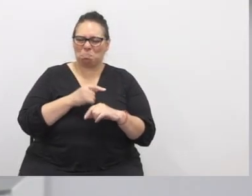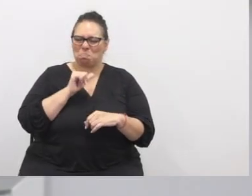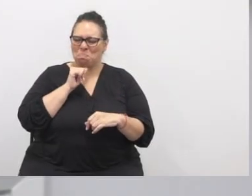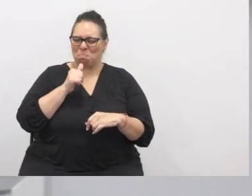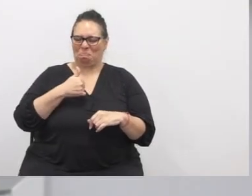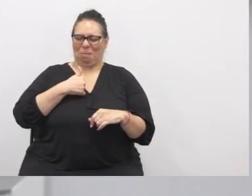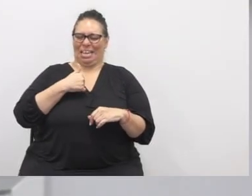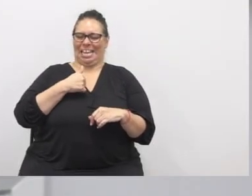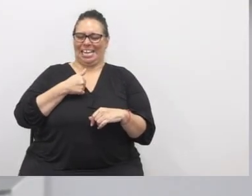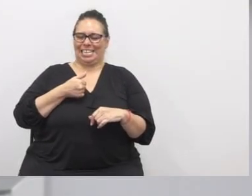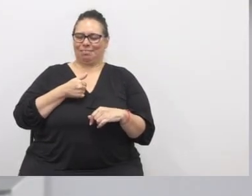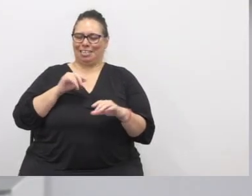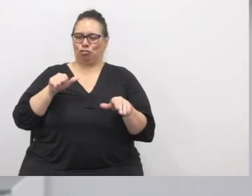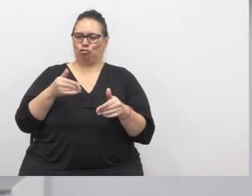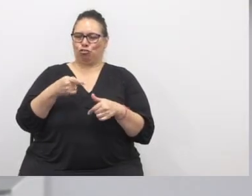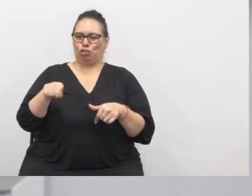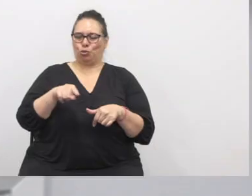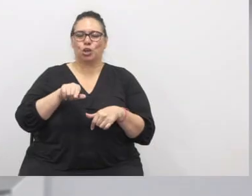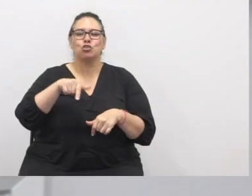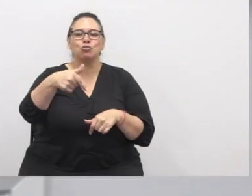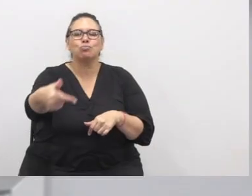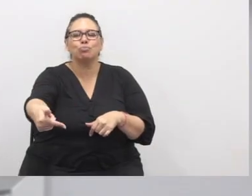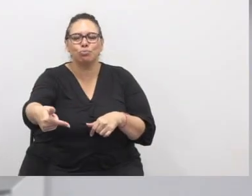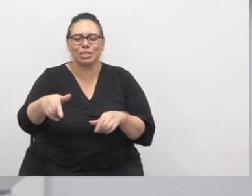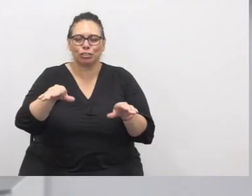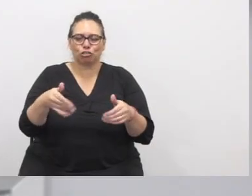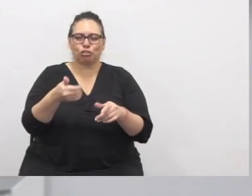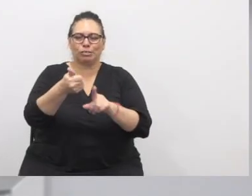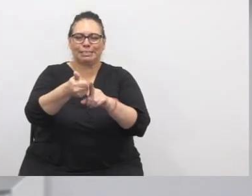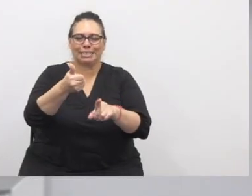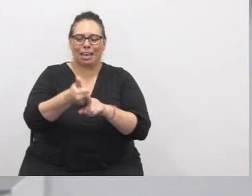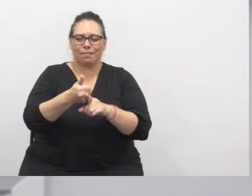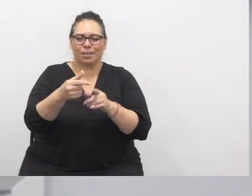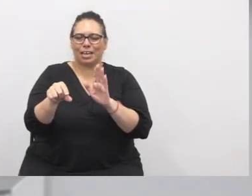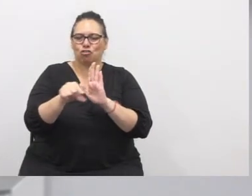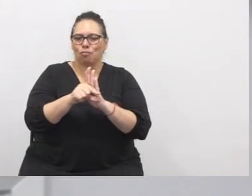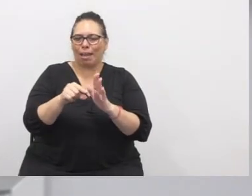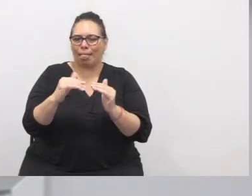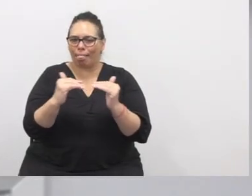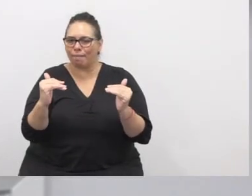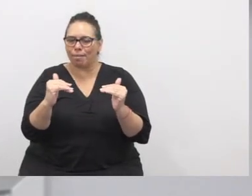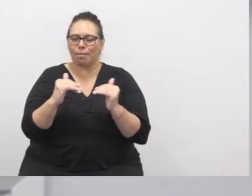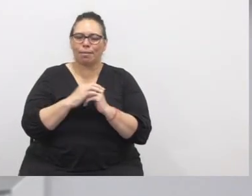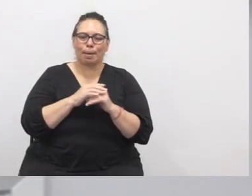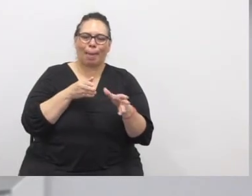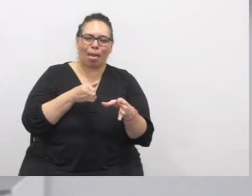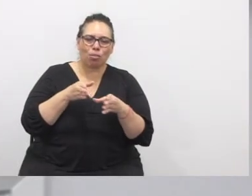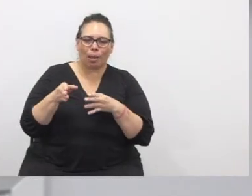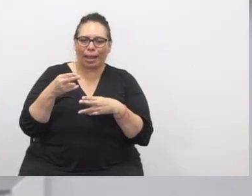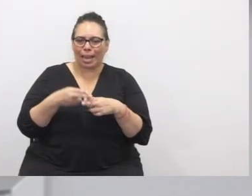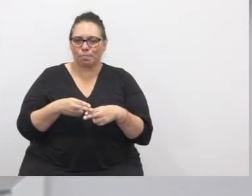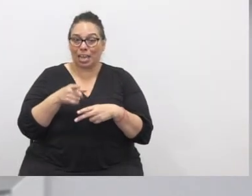and you can share your grade level and your pathway. And then all of you have extensive leadership opportunities,